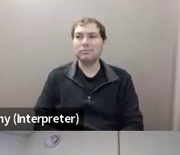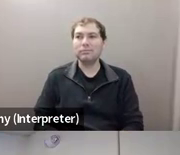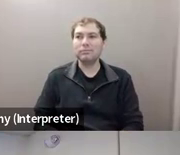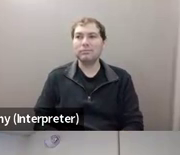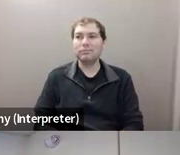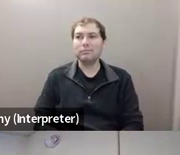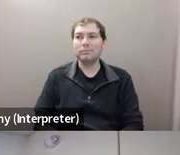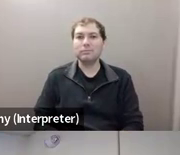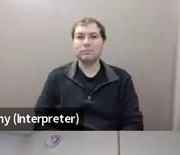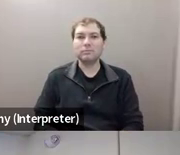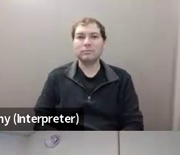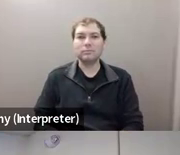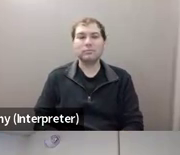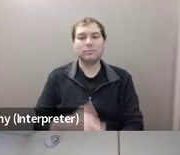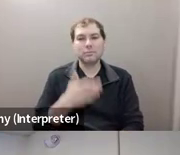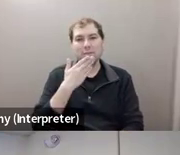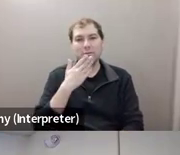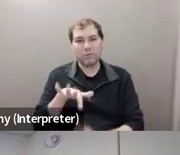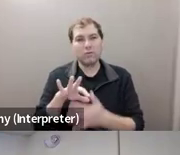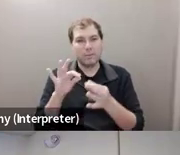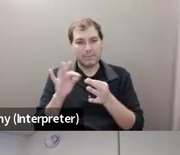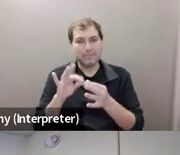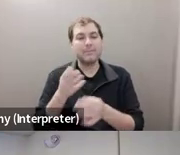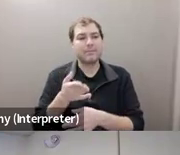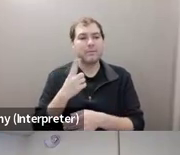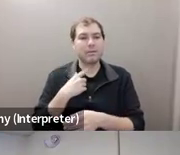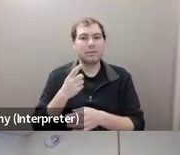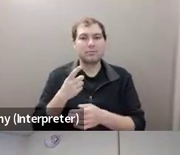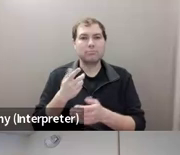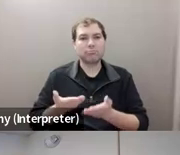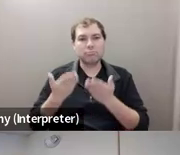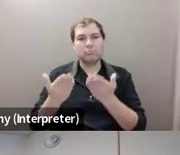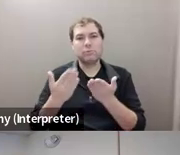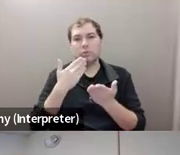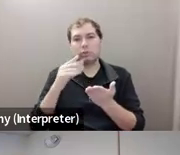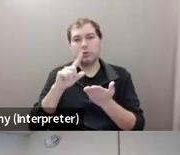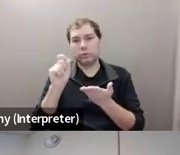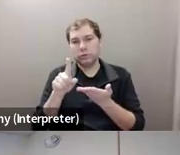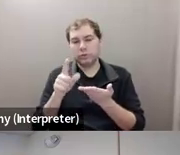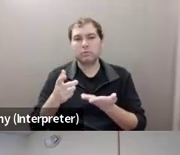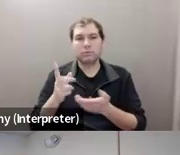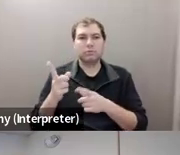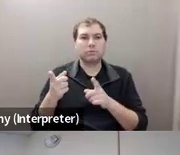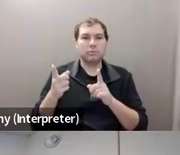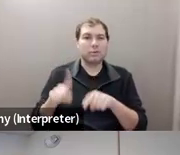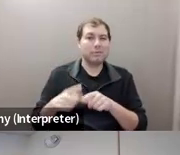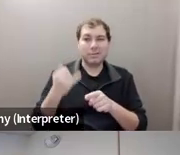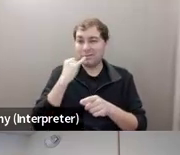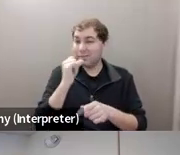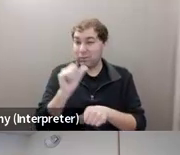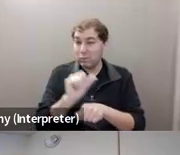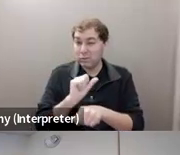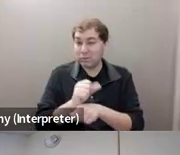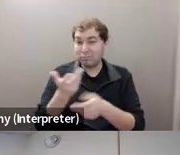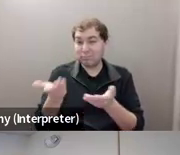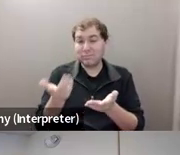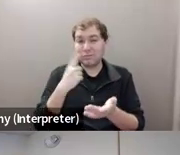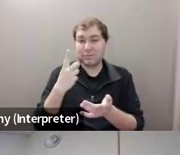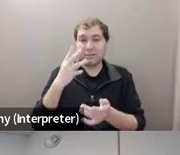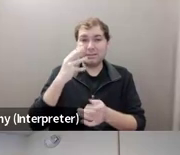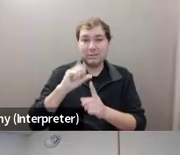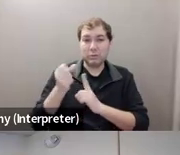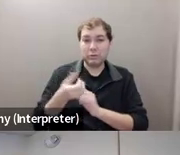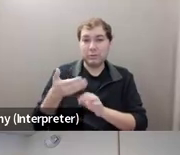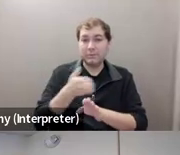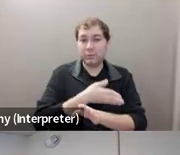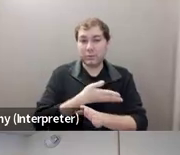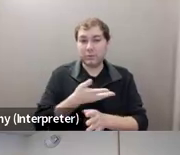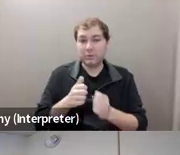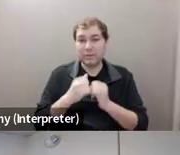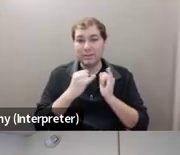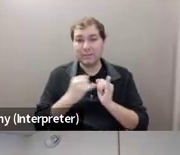Rebecca - APRIL: So politeness. Thank you for that comment. Politeness raises a good question. What happens if politeness doesn't work? Has anybody been in that situation. With individuals. And